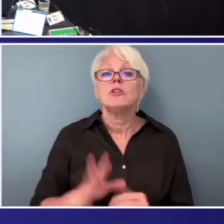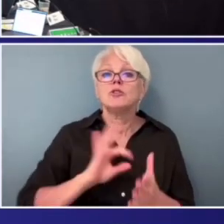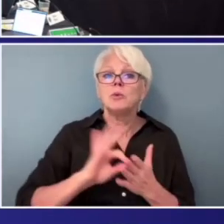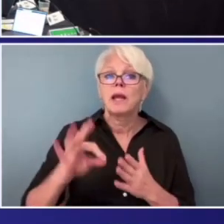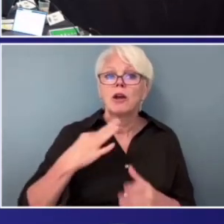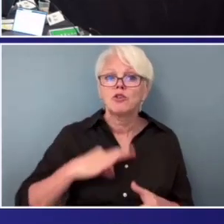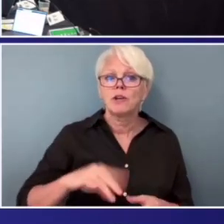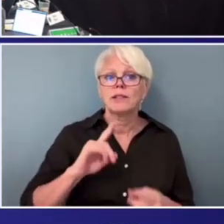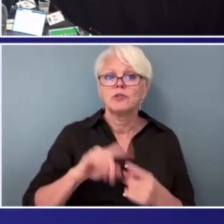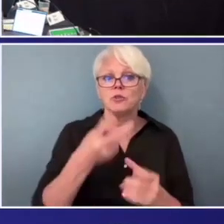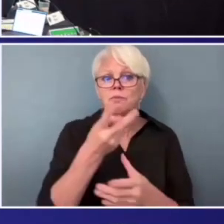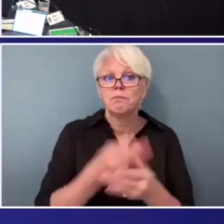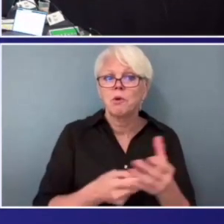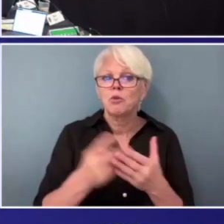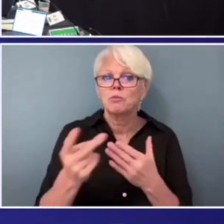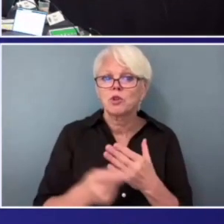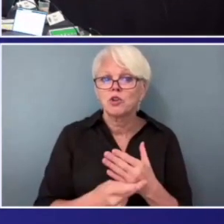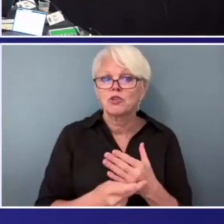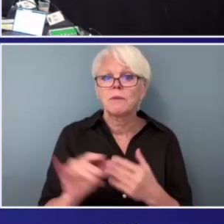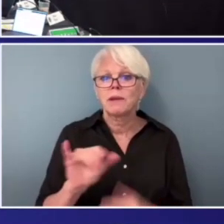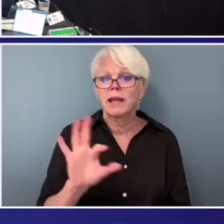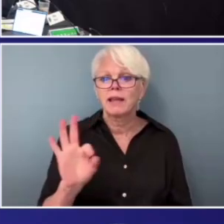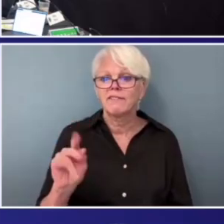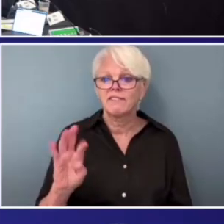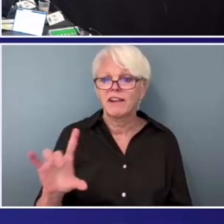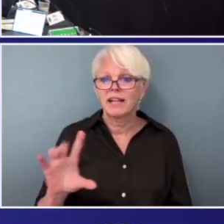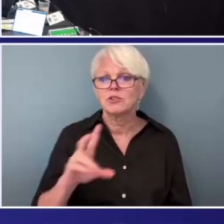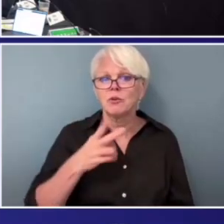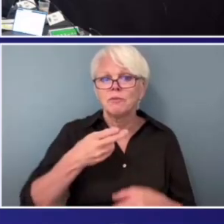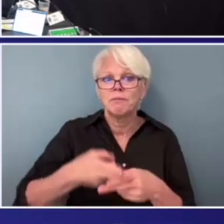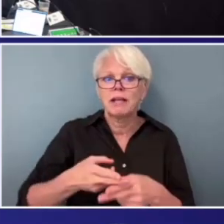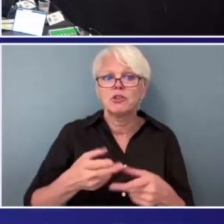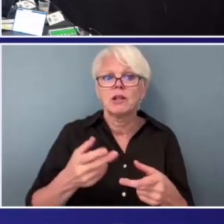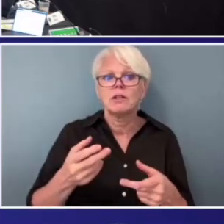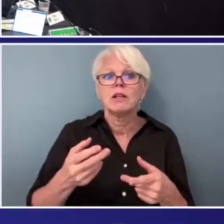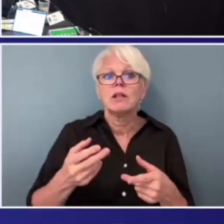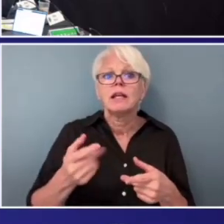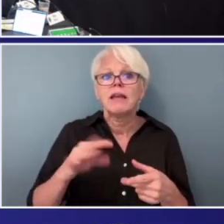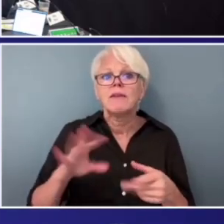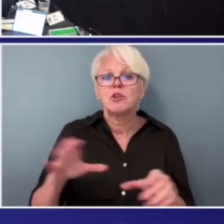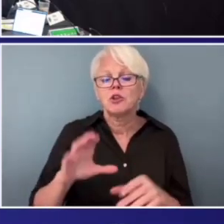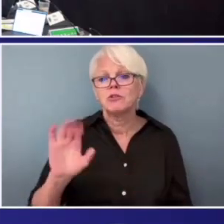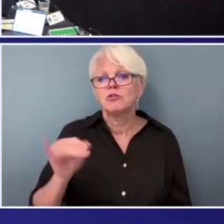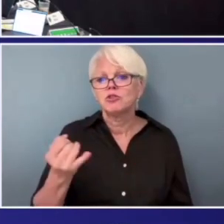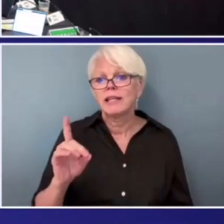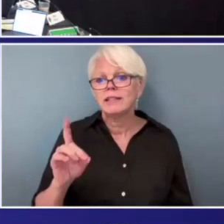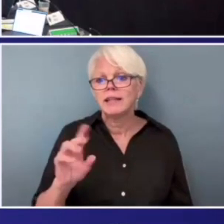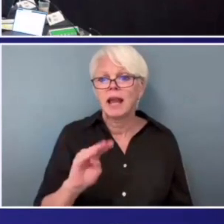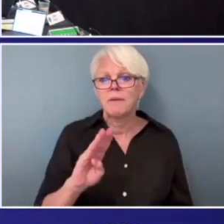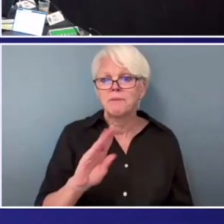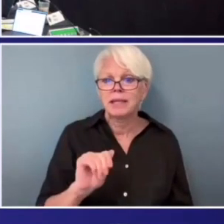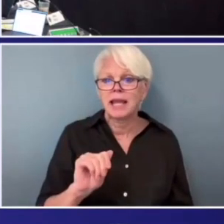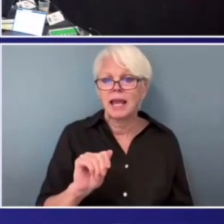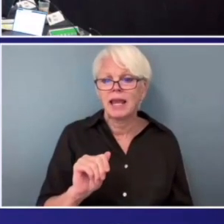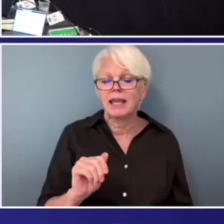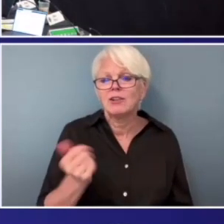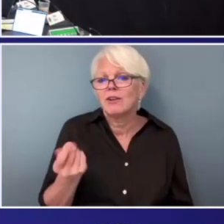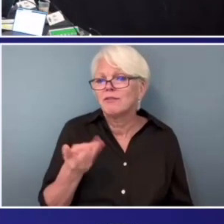you know, as Faisal mentioned, a handful -- like if you're doing like a JD, MBA, typically a handful of MBA credits count towards your JD.